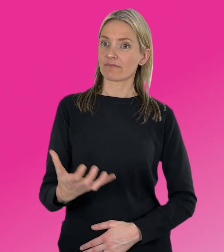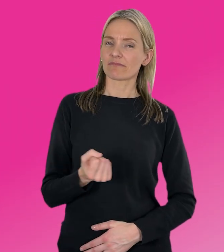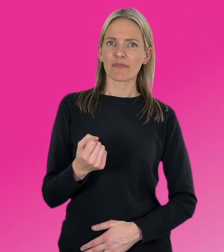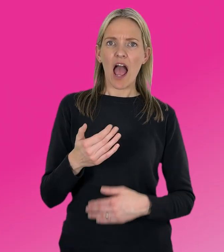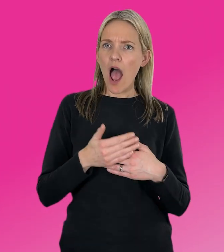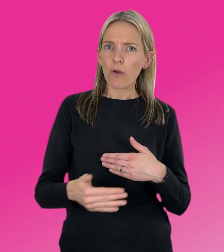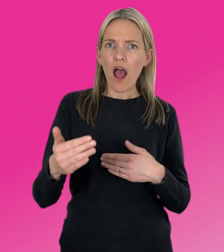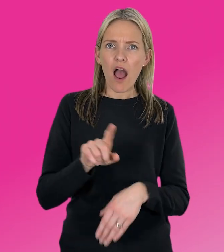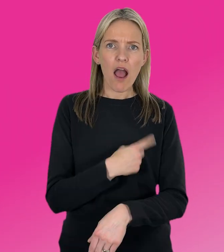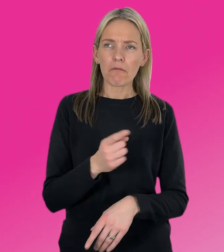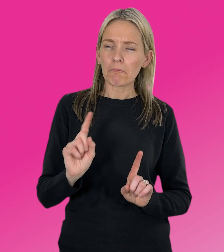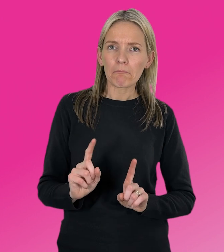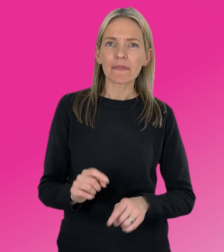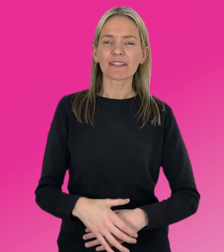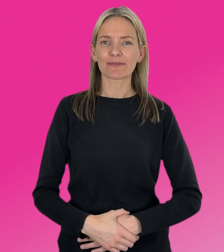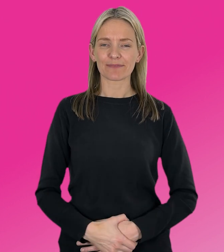• How long you will get this for